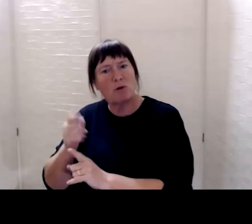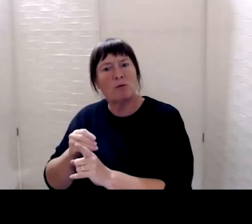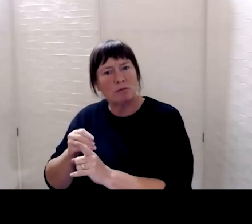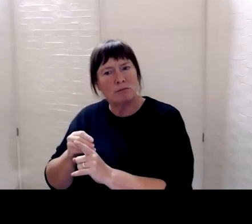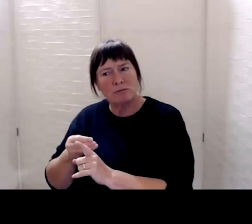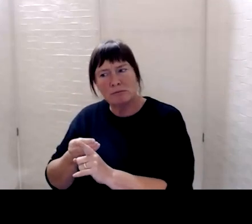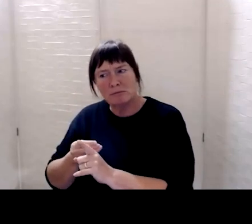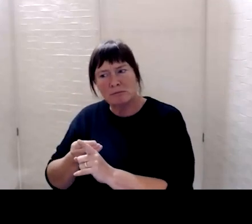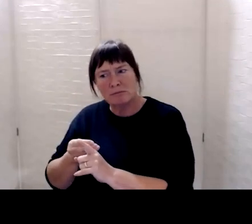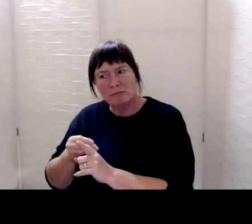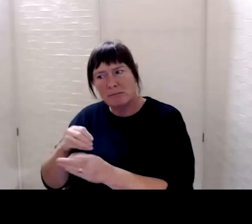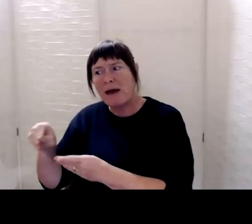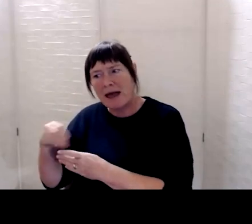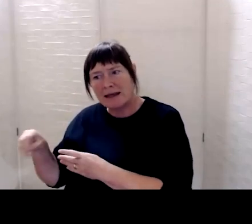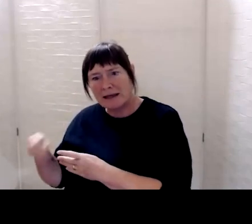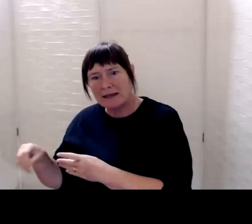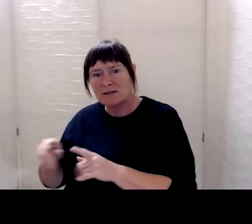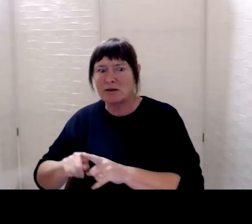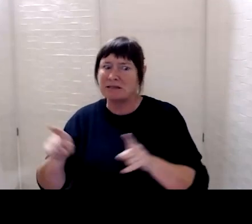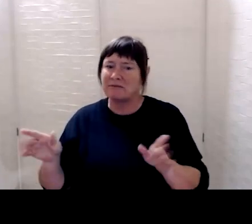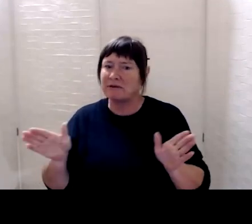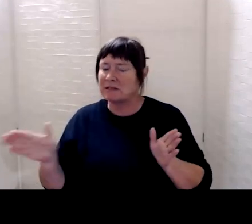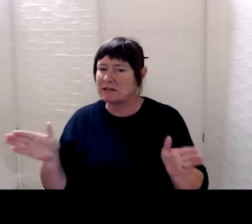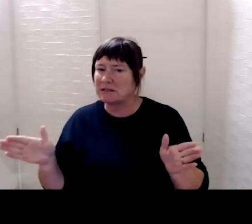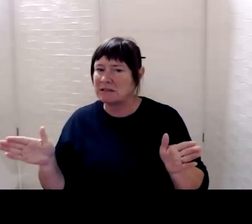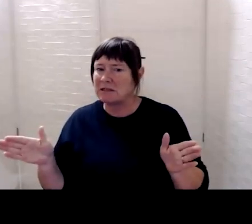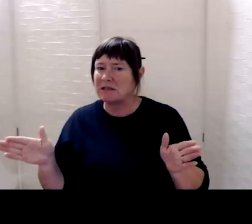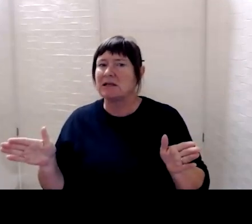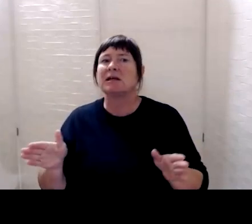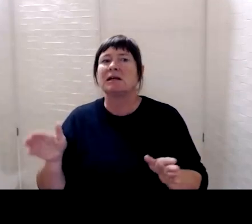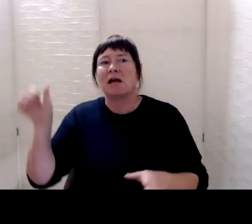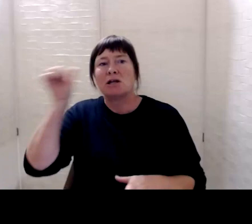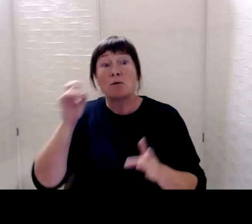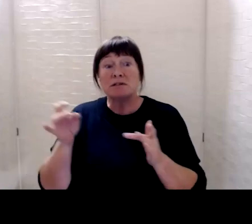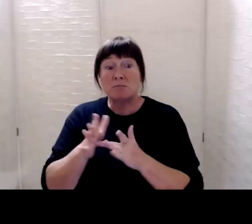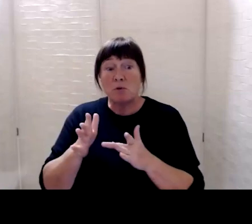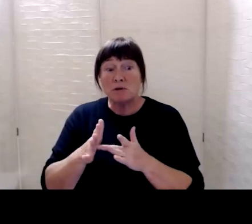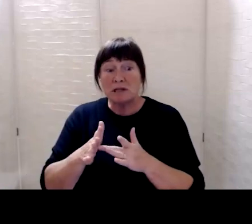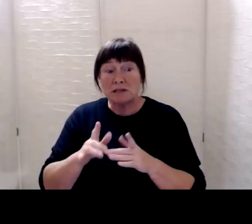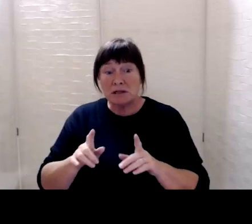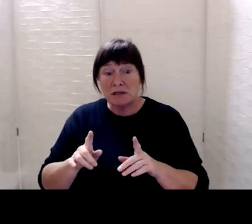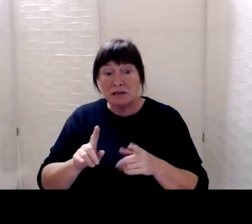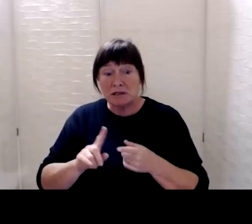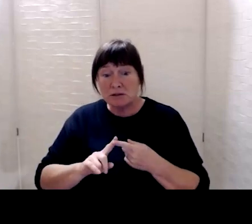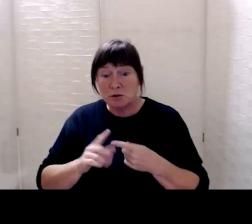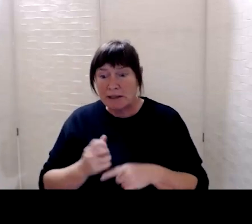And so I know that maintaining the flexibility that has been gained is important to many of you.